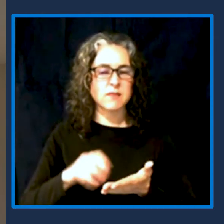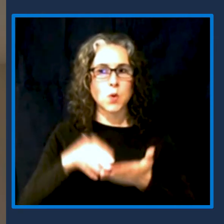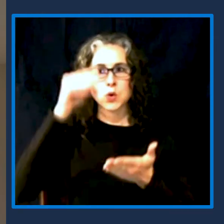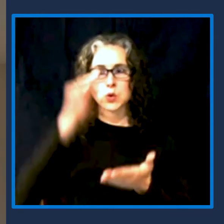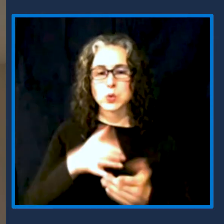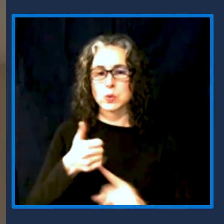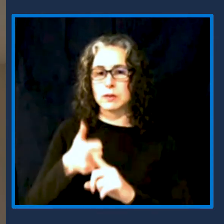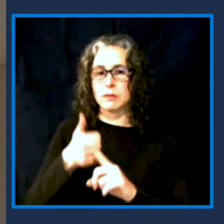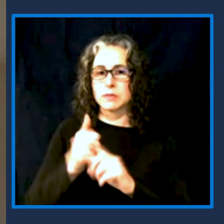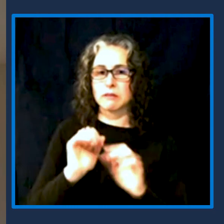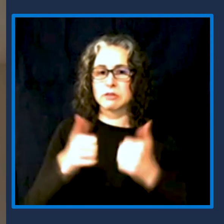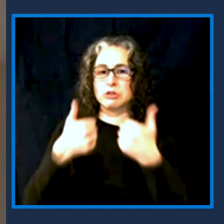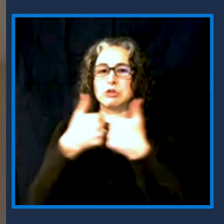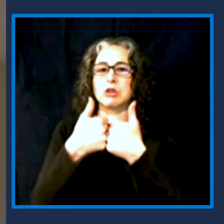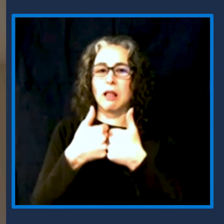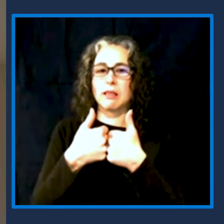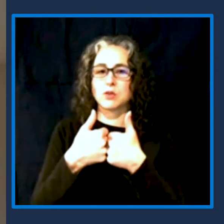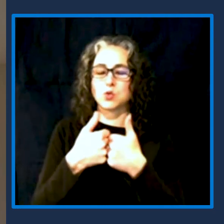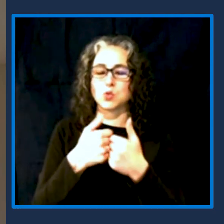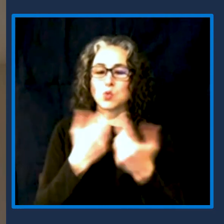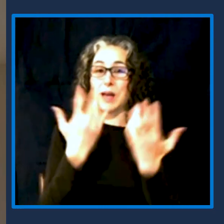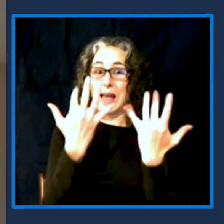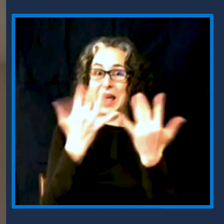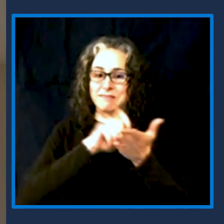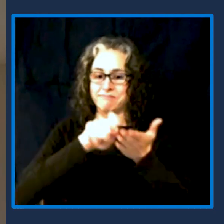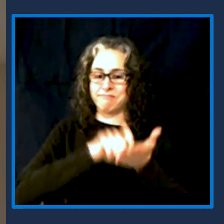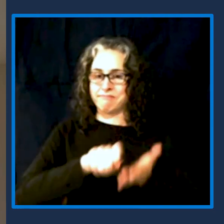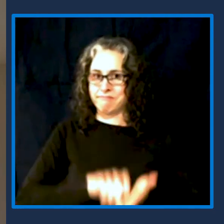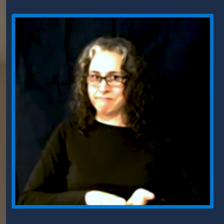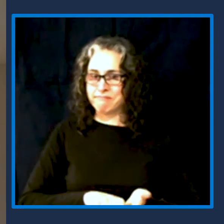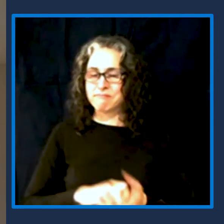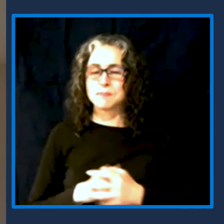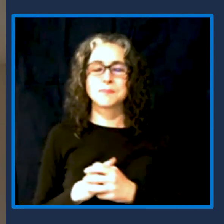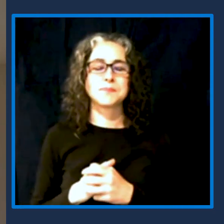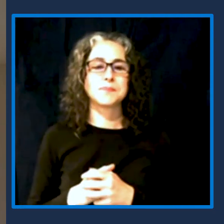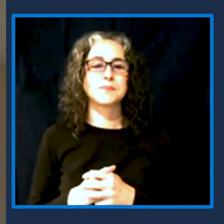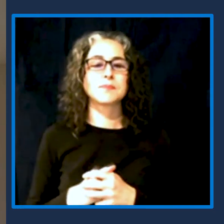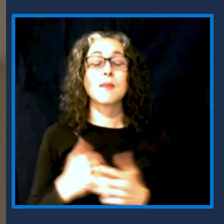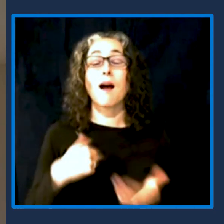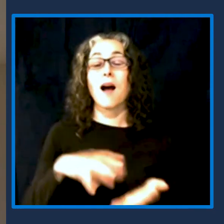have challenges with the manual task of writing so i learned this last year